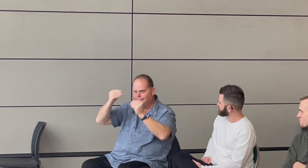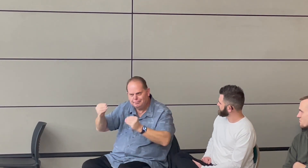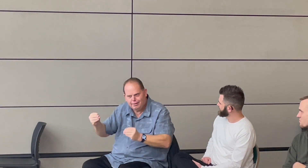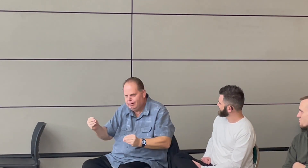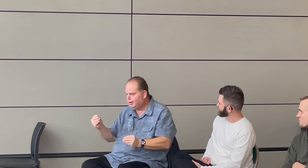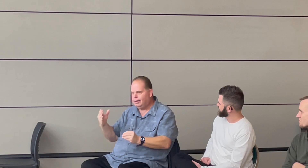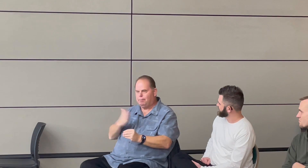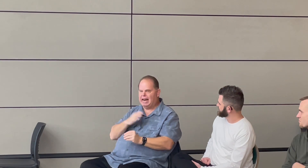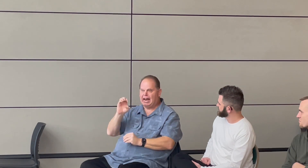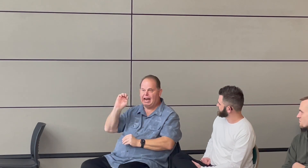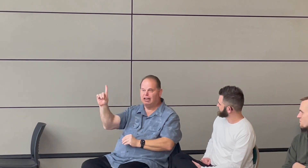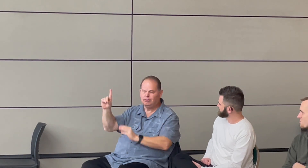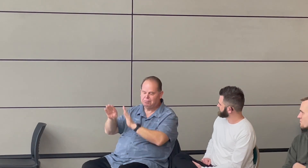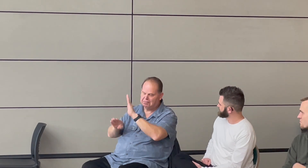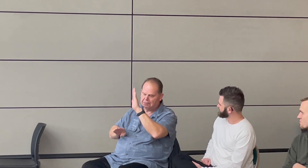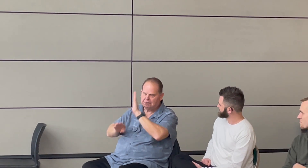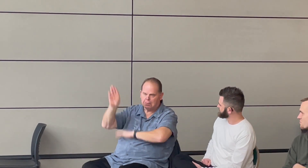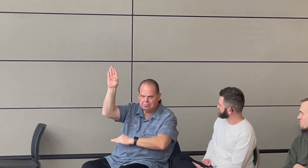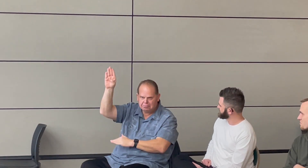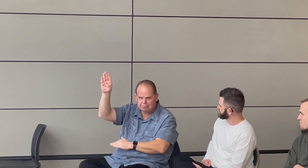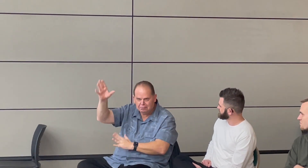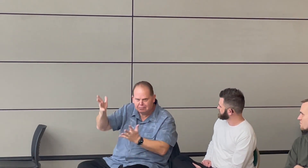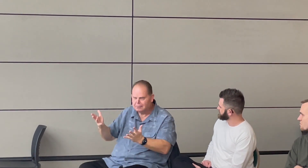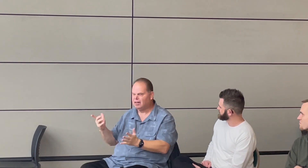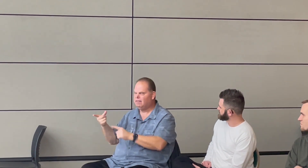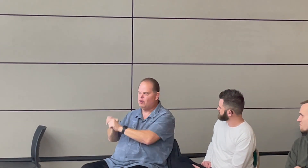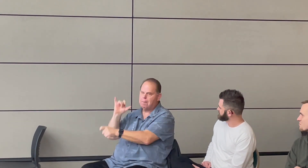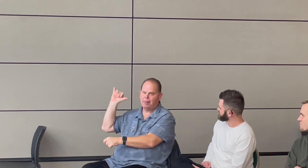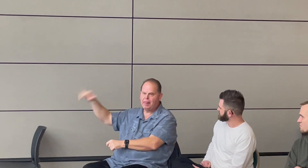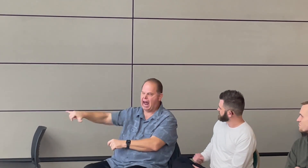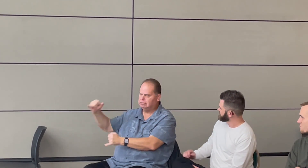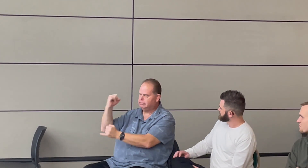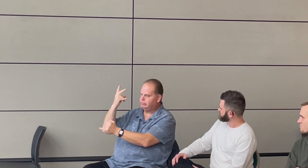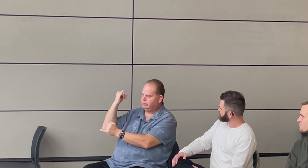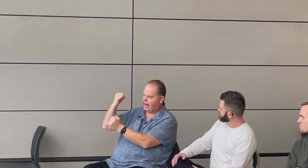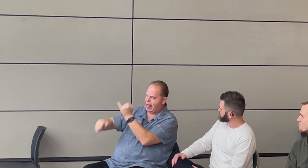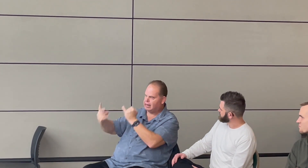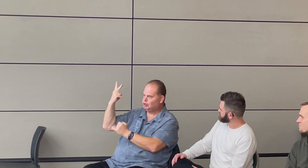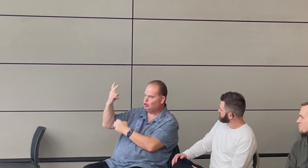used American Sign Language and I picked it up immediately my language and educational access